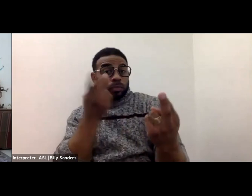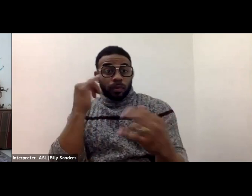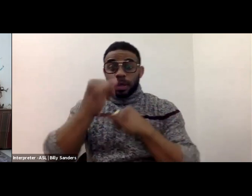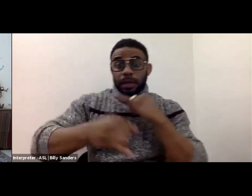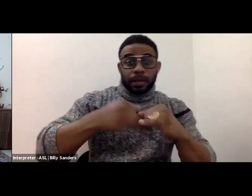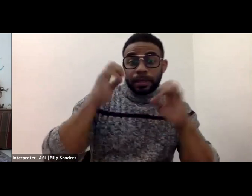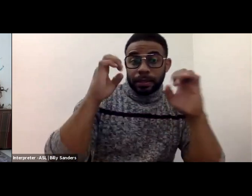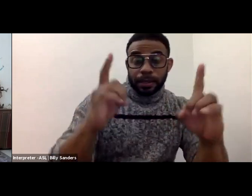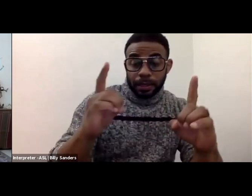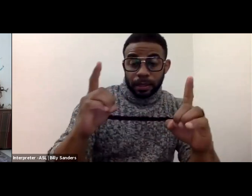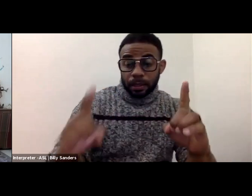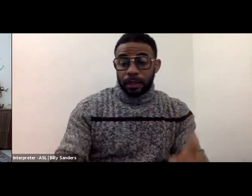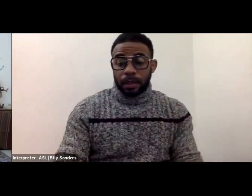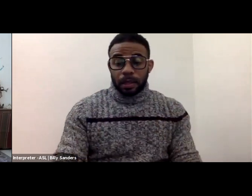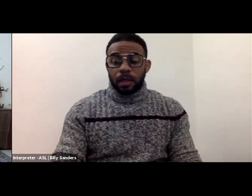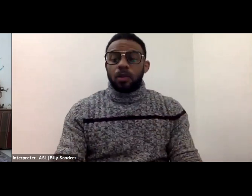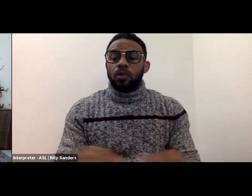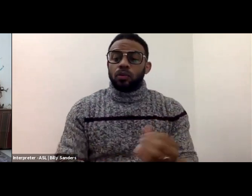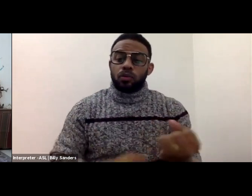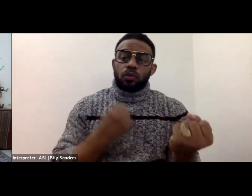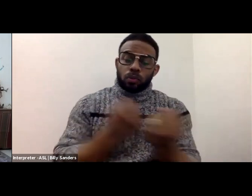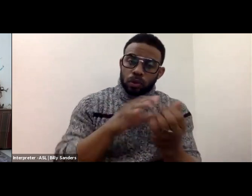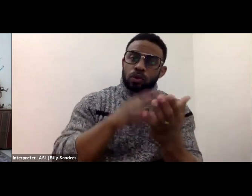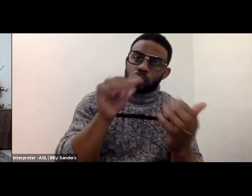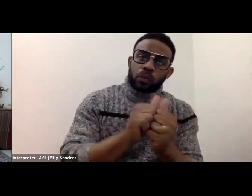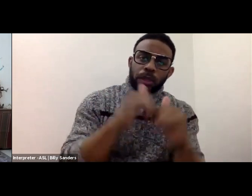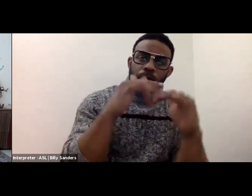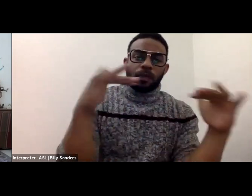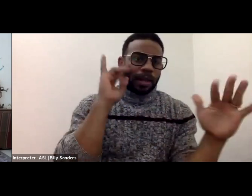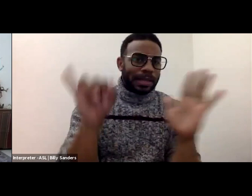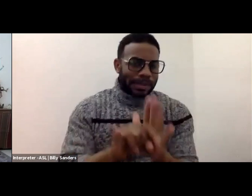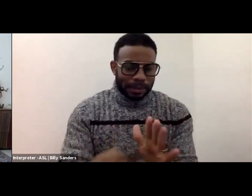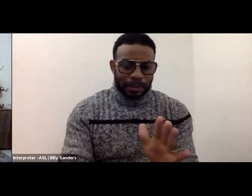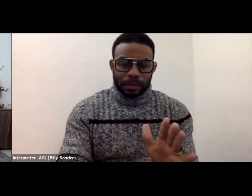educators to further support students with diverse identities in the full cycle of an